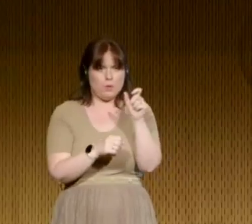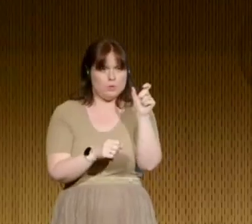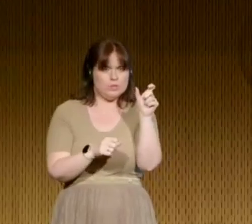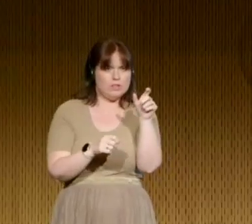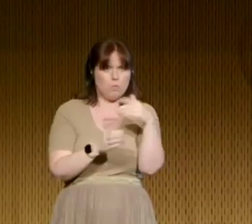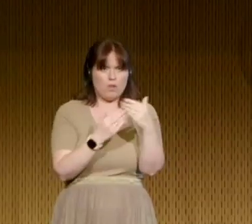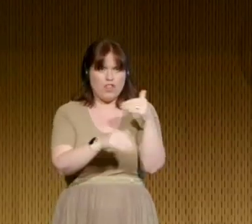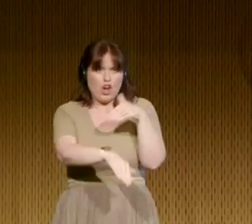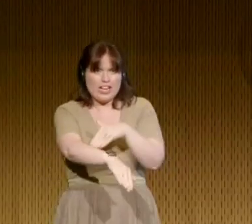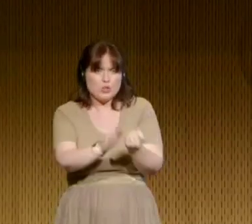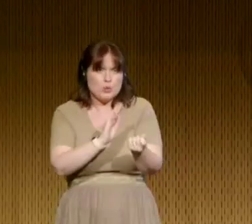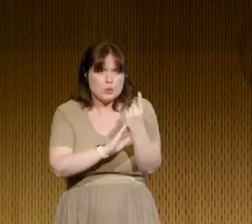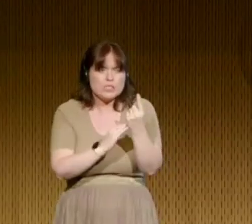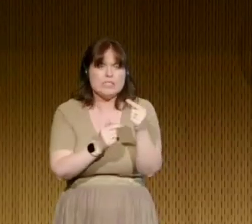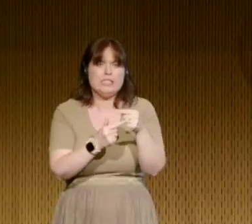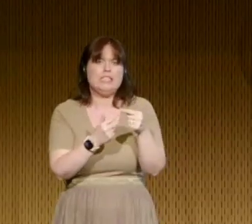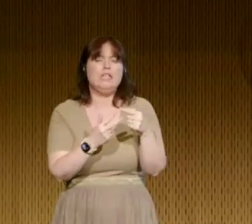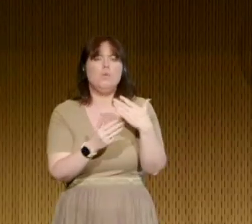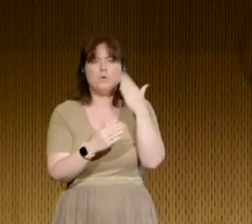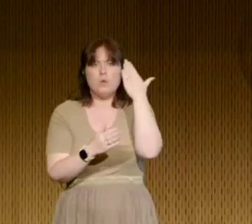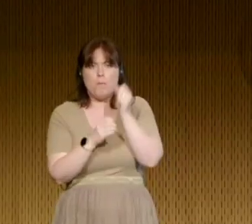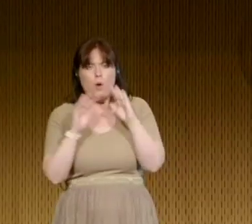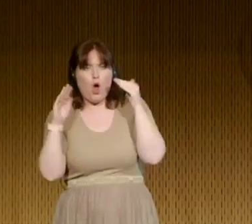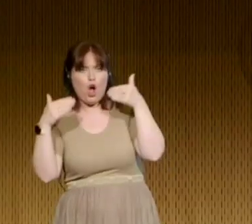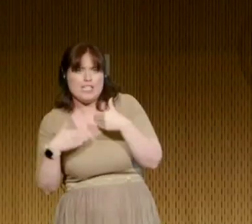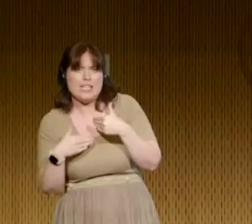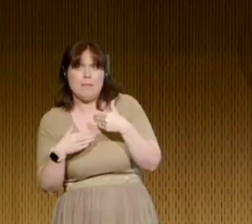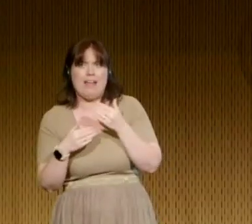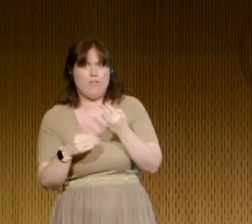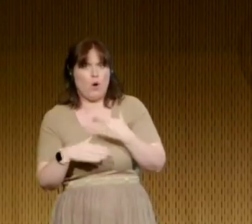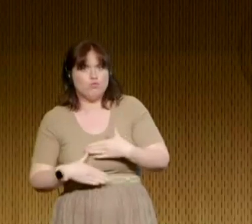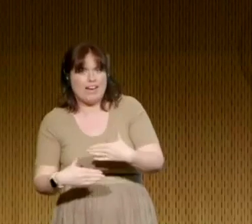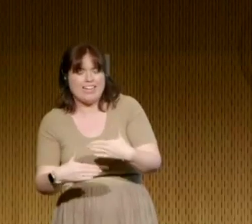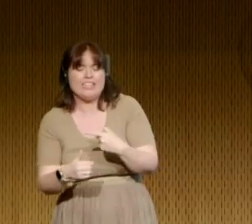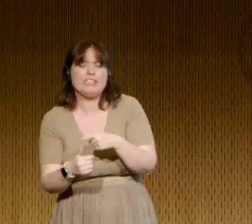Like what do what might we know about autism and pregnancy? What might we know about non,